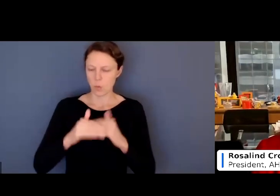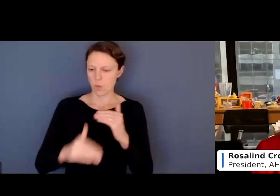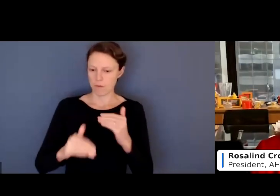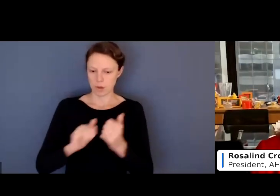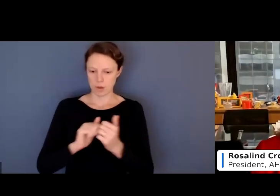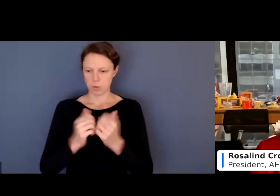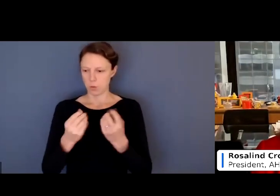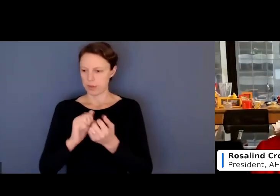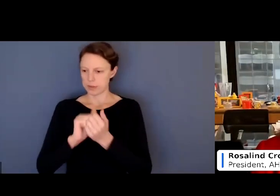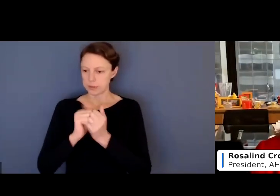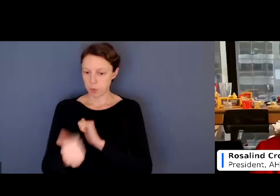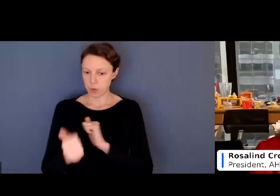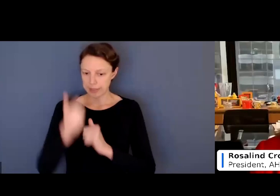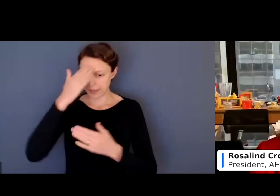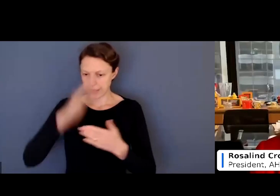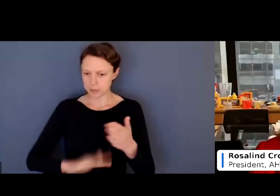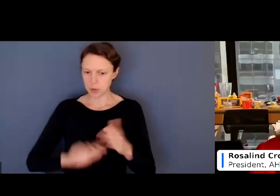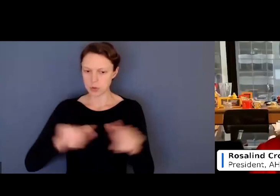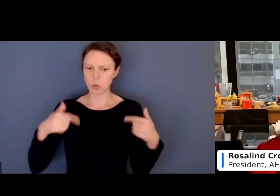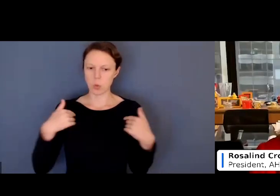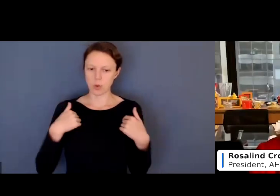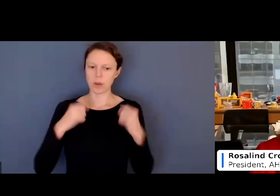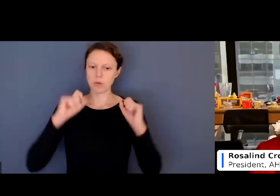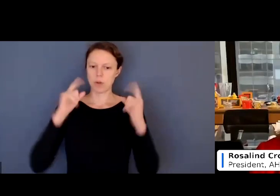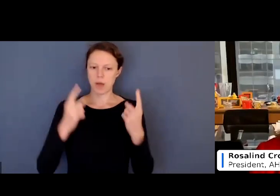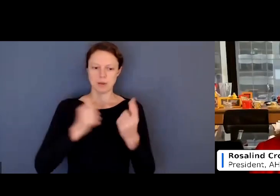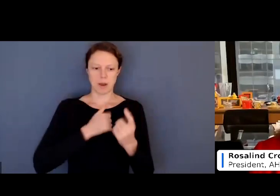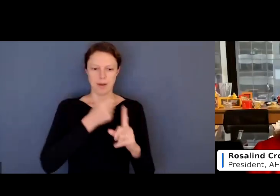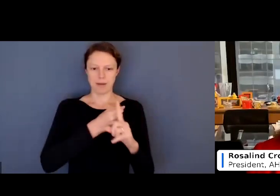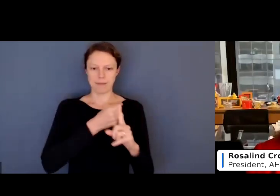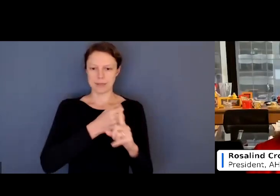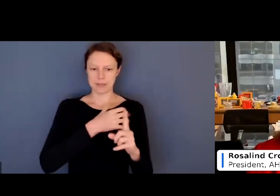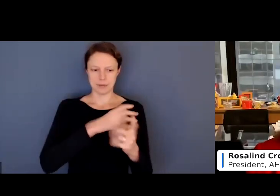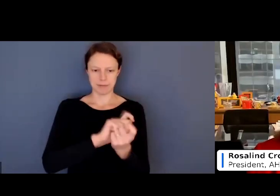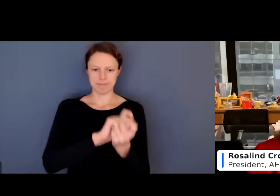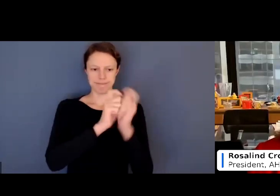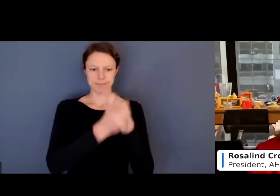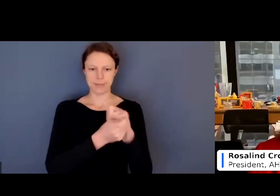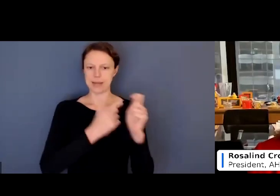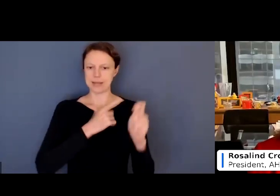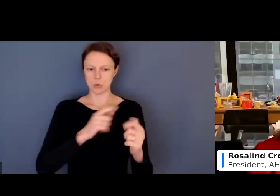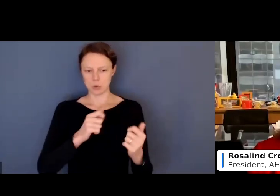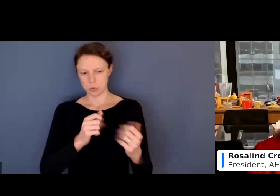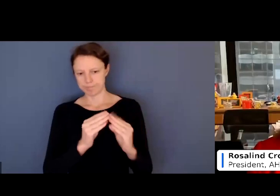to address racism at the institutional and systemic levels.